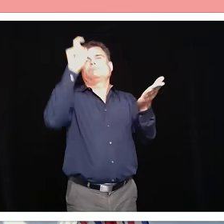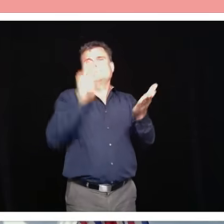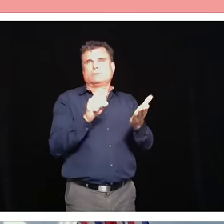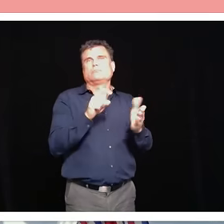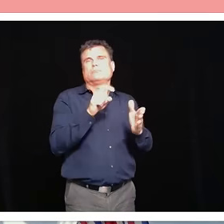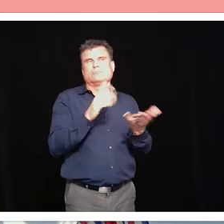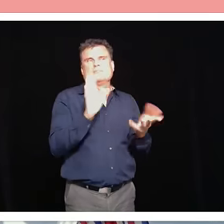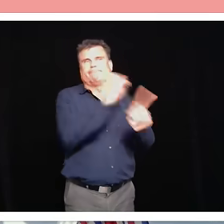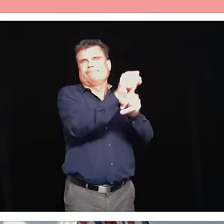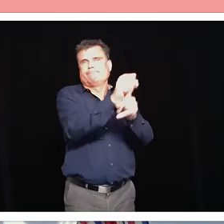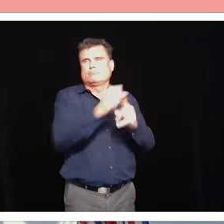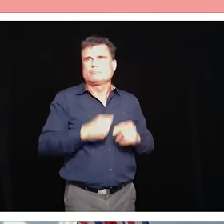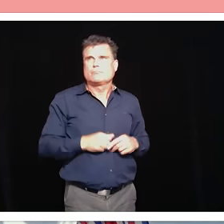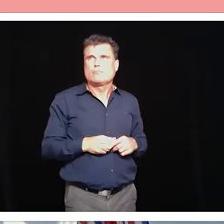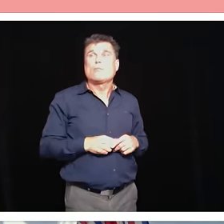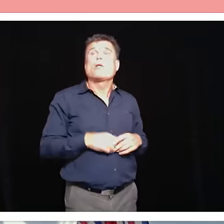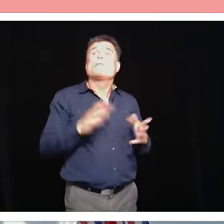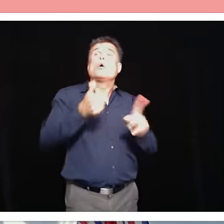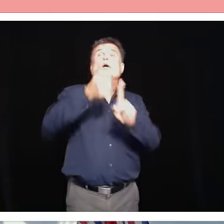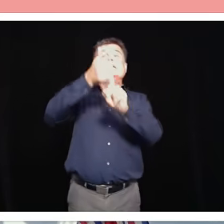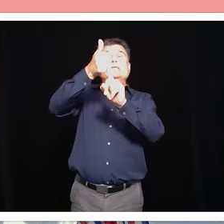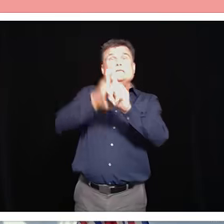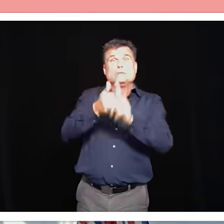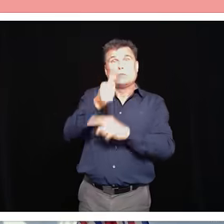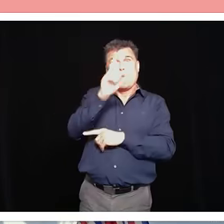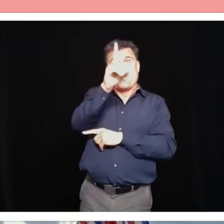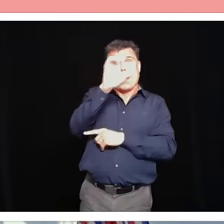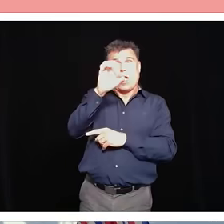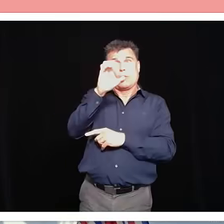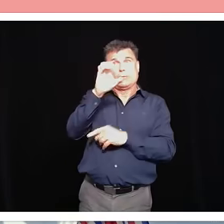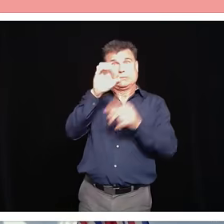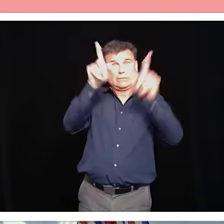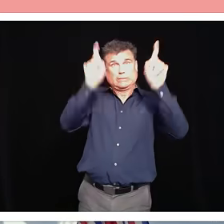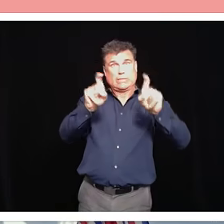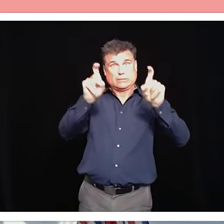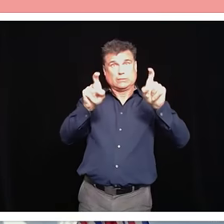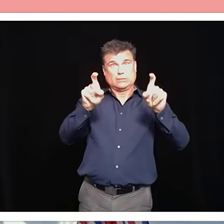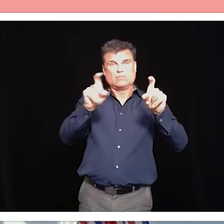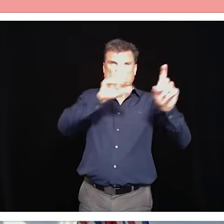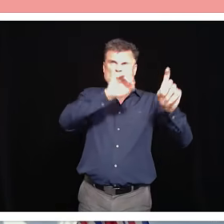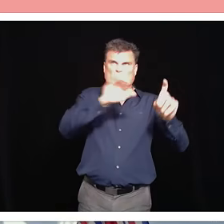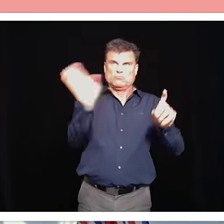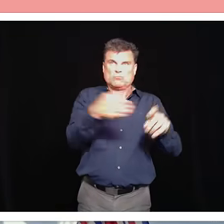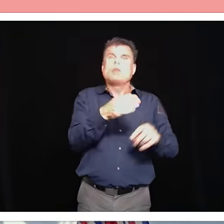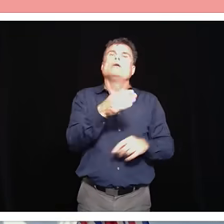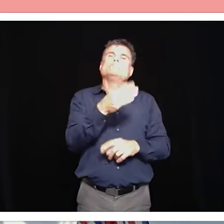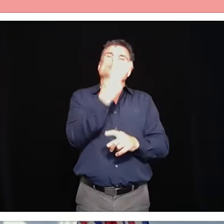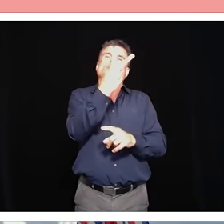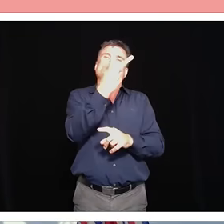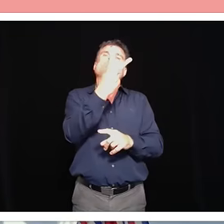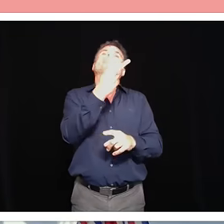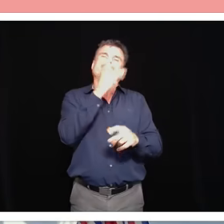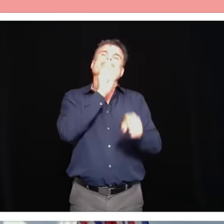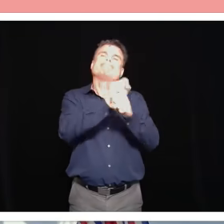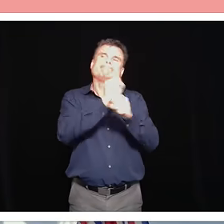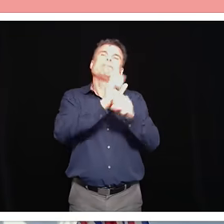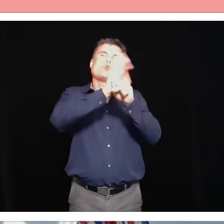home and then older people in long-term care and other settings. Finally the bottom one is the one I want to